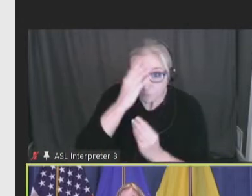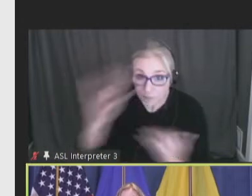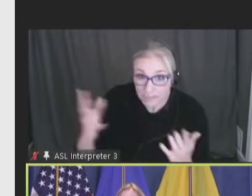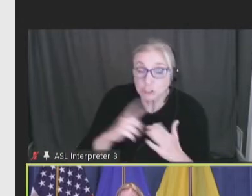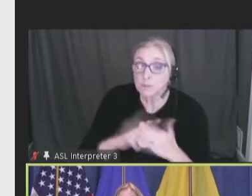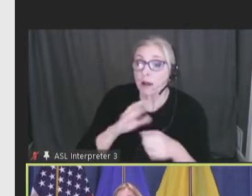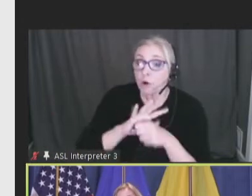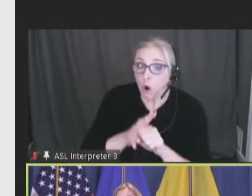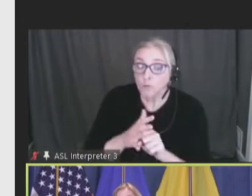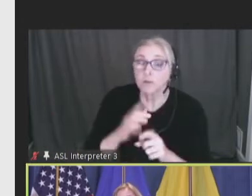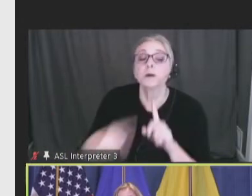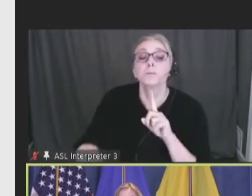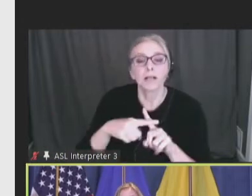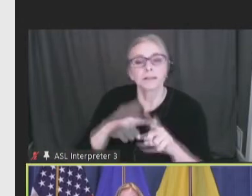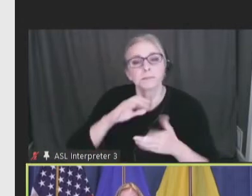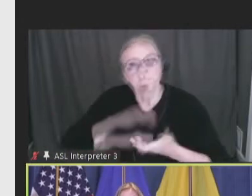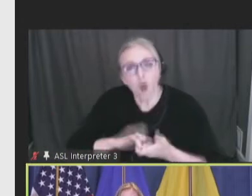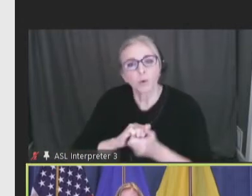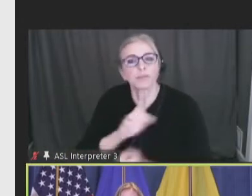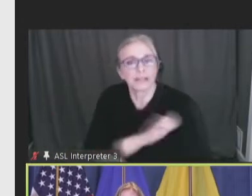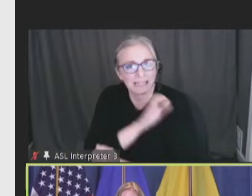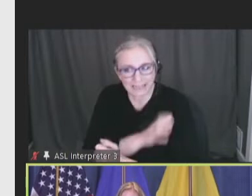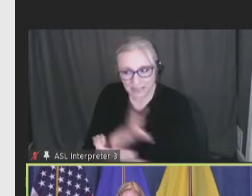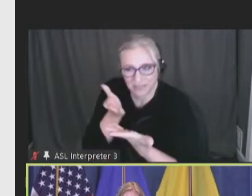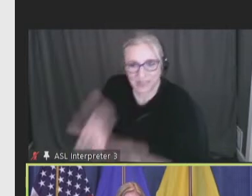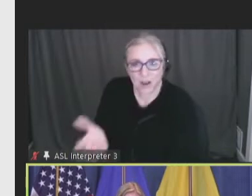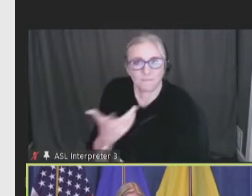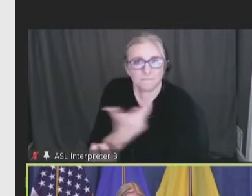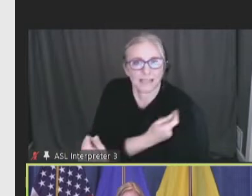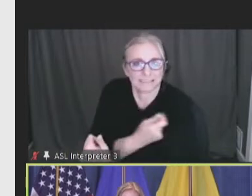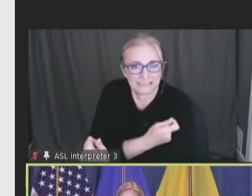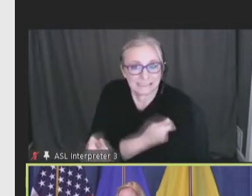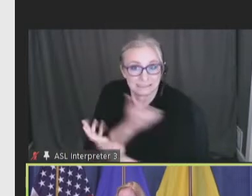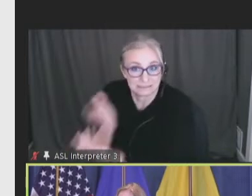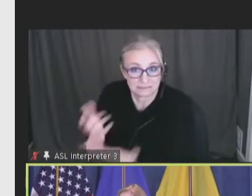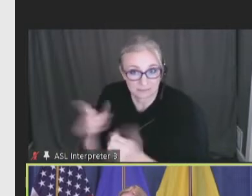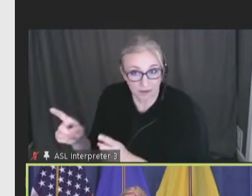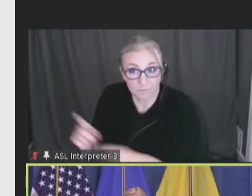partnering with clinics to provide onsite vaccination. So, I'm going to pause there